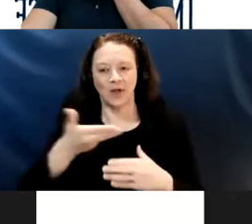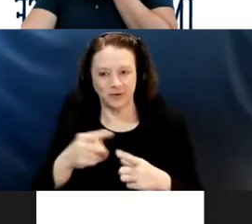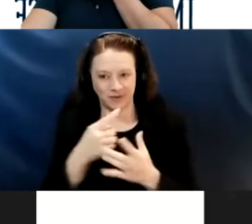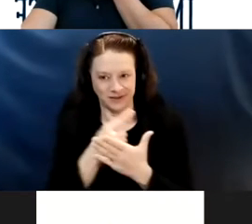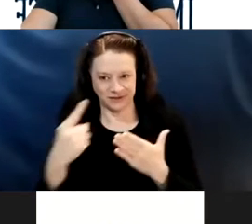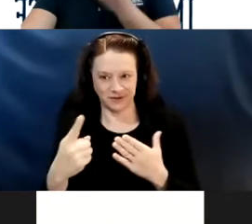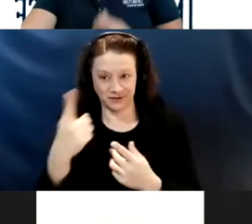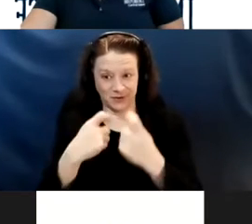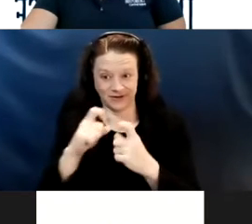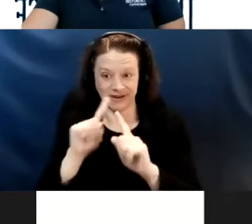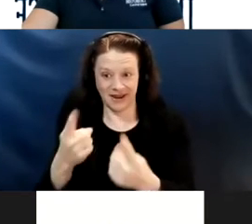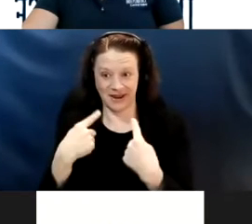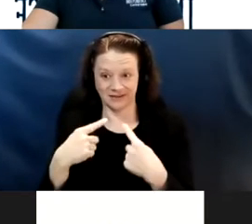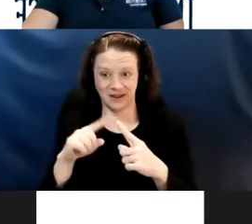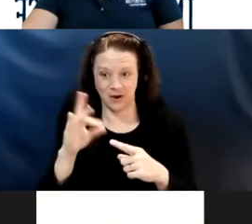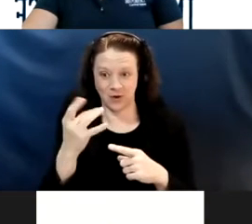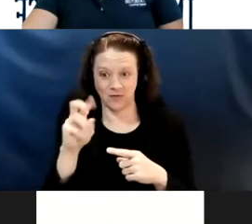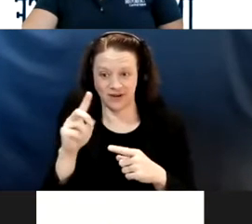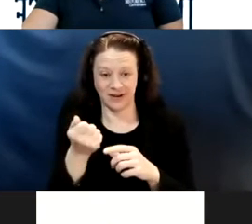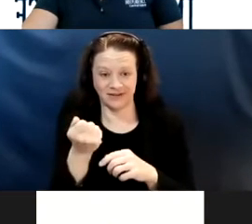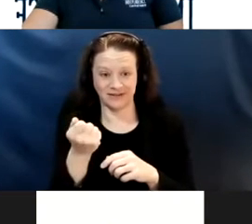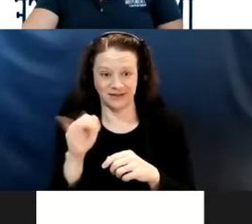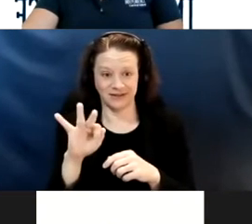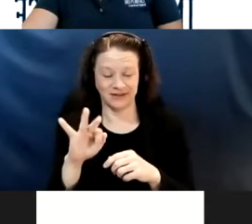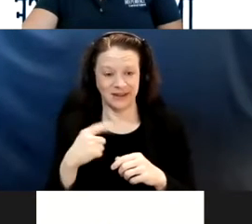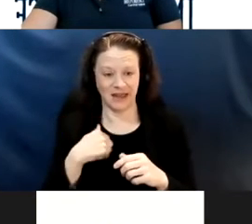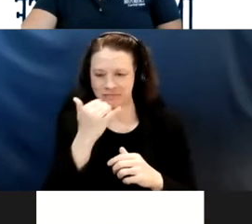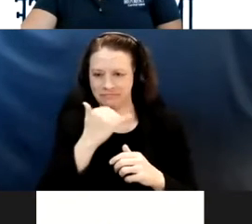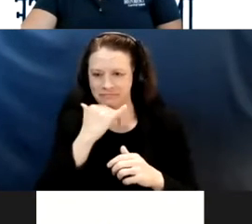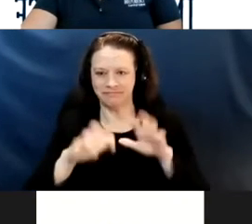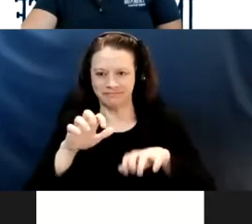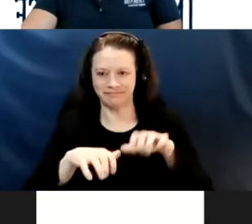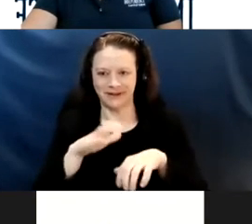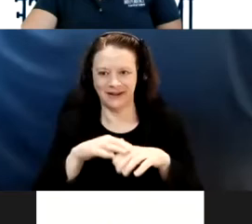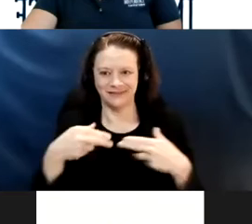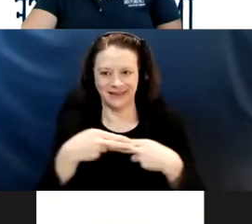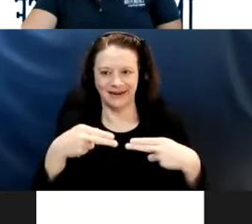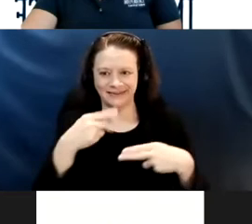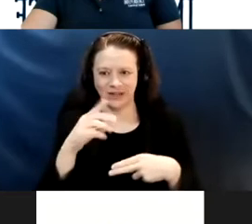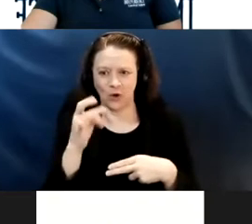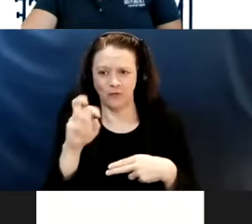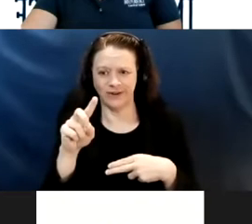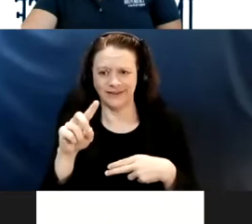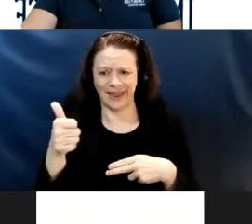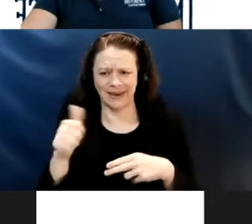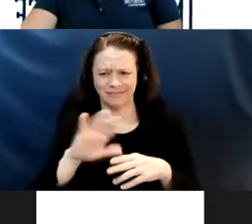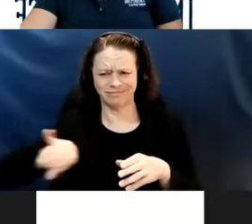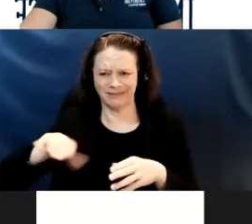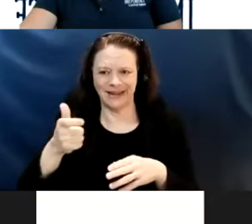I see I made a typo and said, COVID 10 on the slide. Sorry about that. This week we're joined by Tanesha Morris